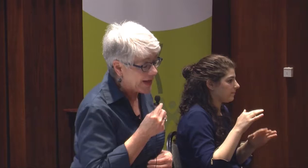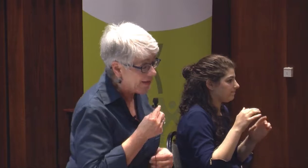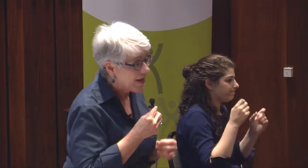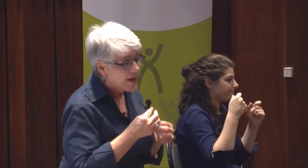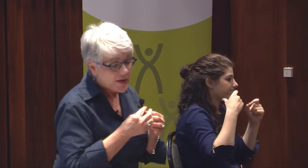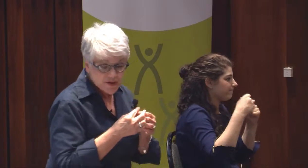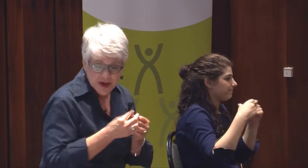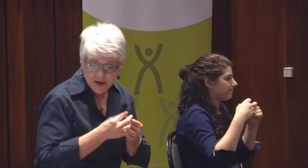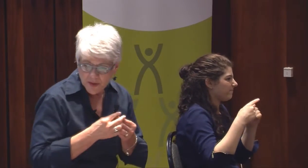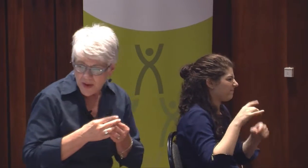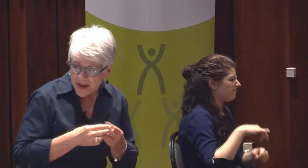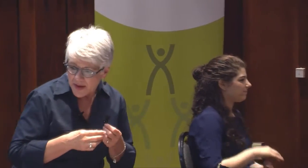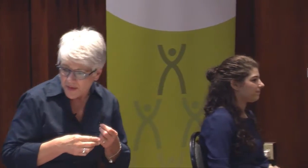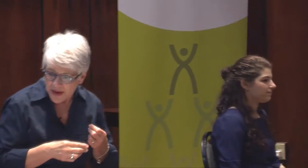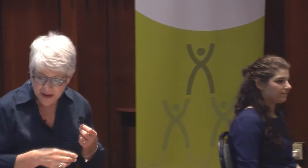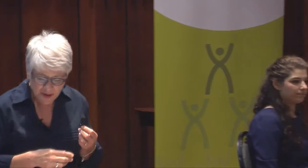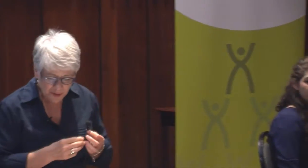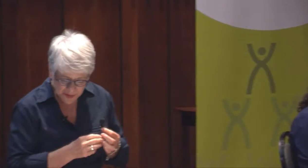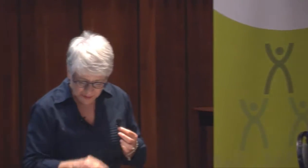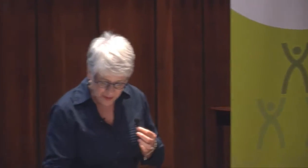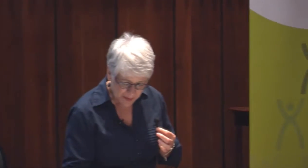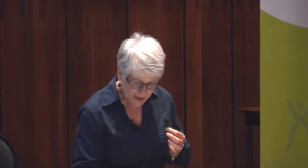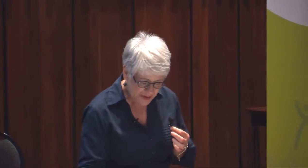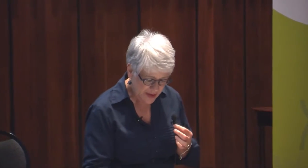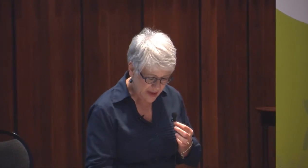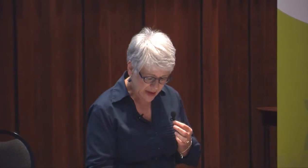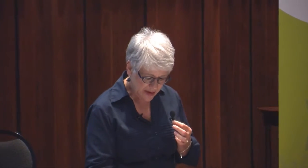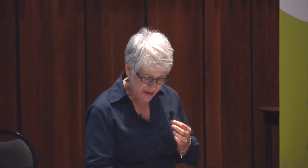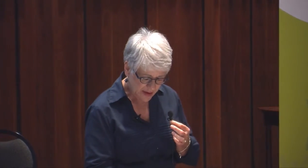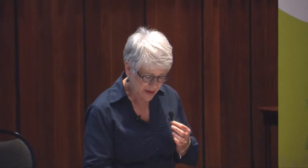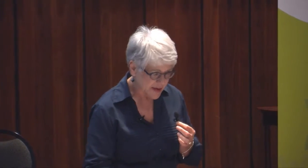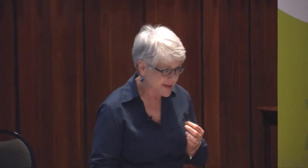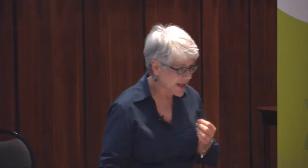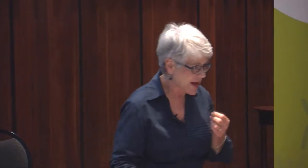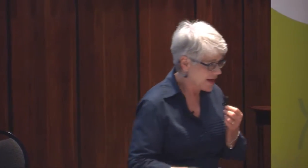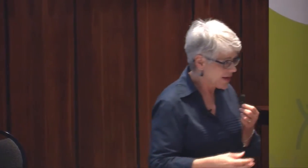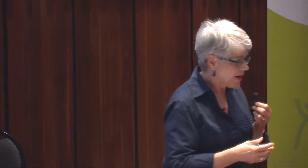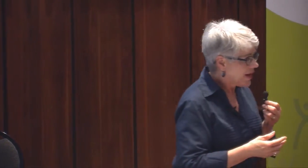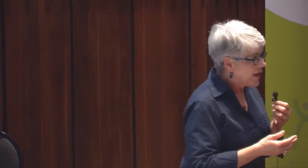Okay, so before I move to the next slide...